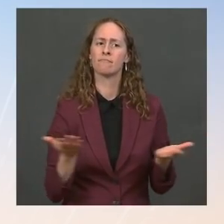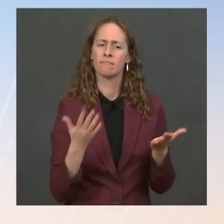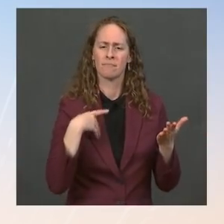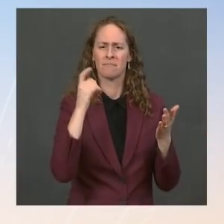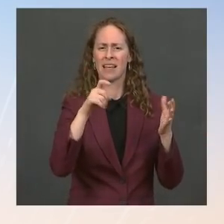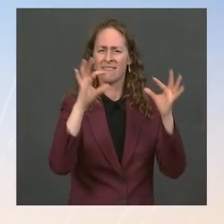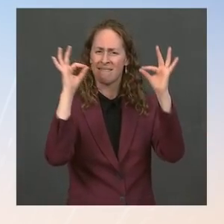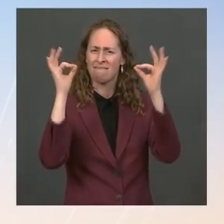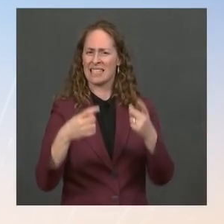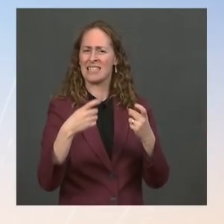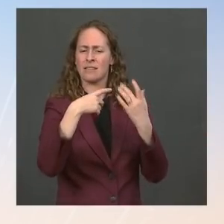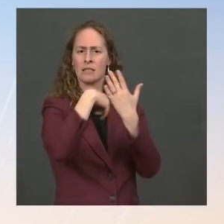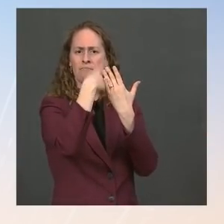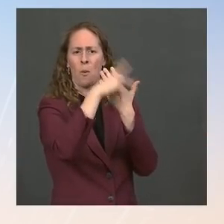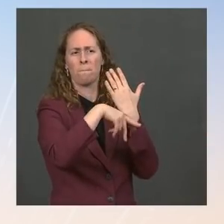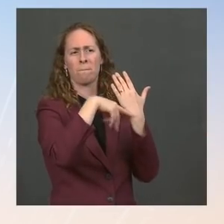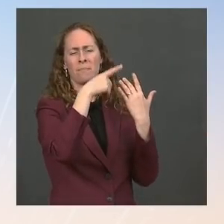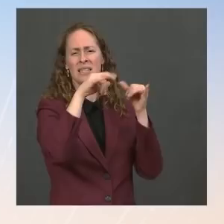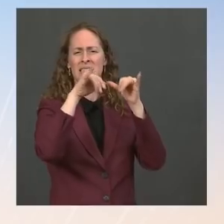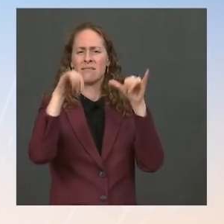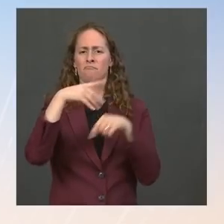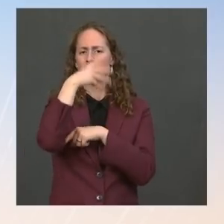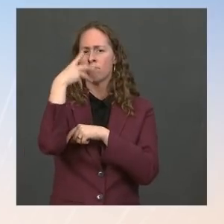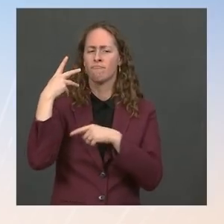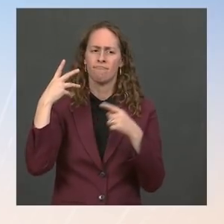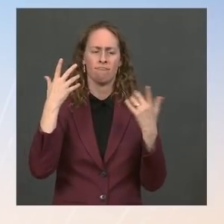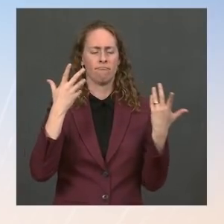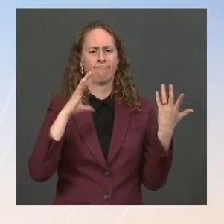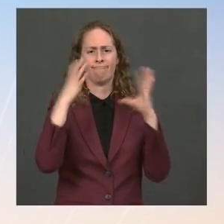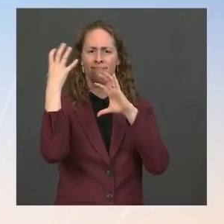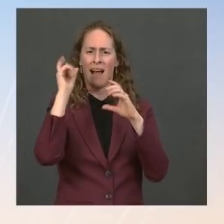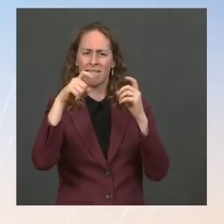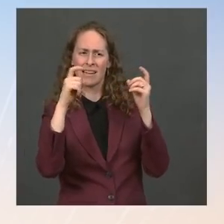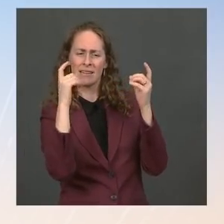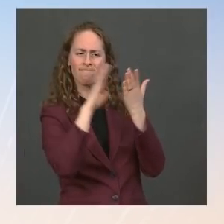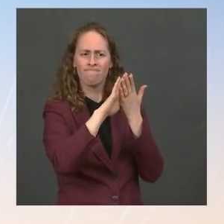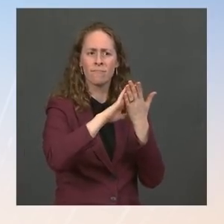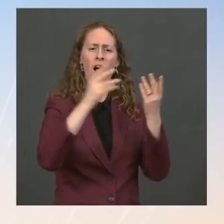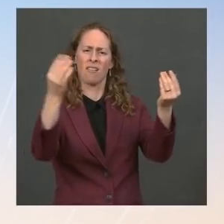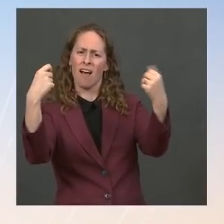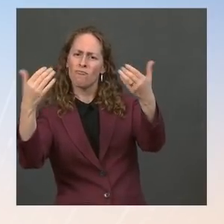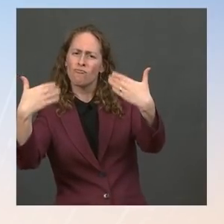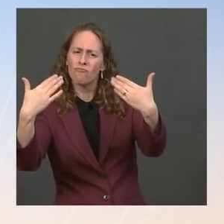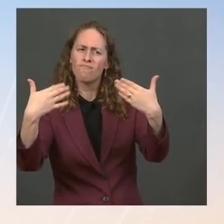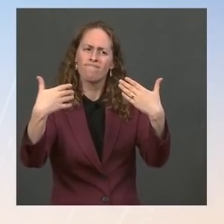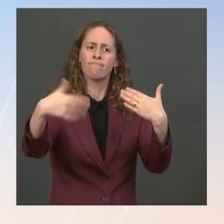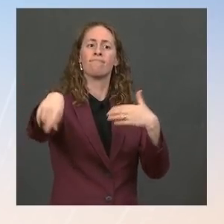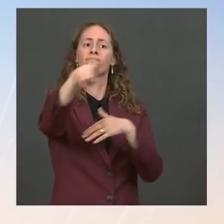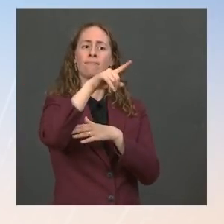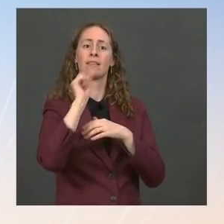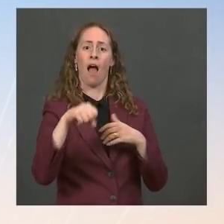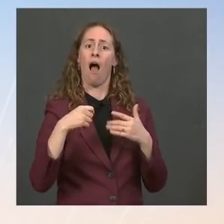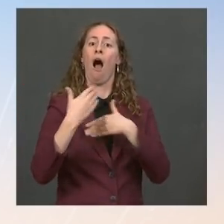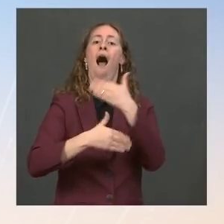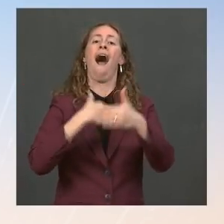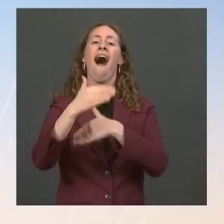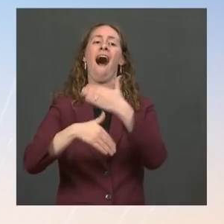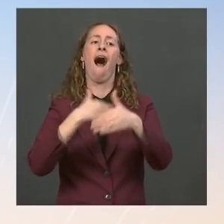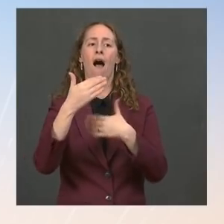to make it more moral, humane, and workable, frankly. And obviously, he supported and continues to support having immigration measures